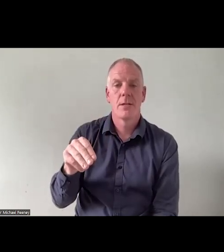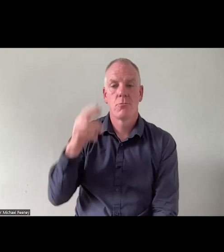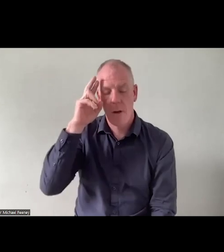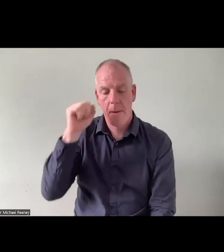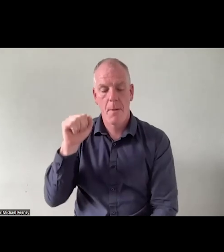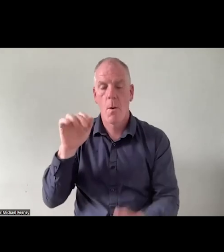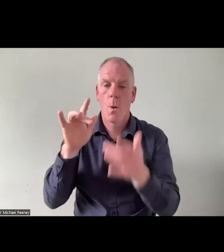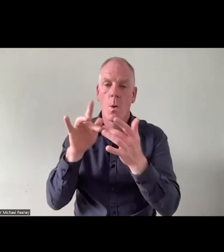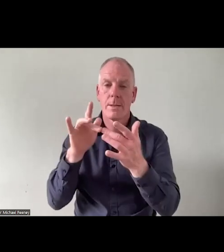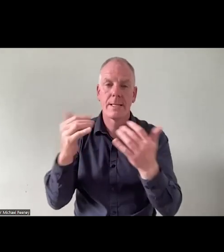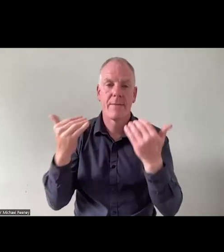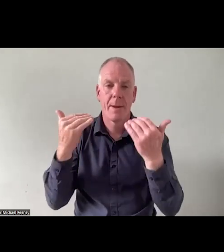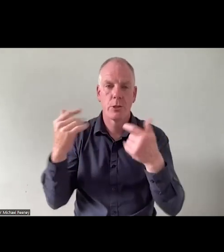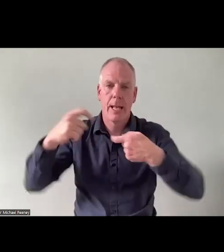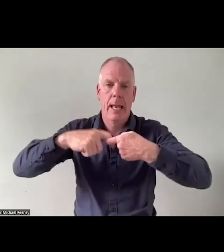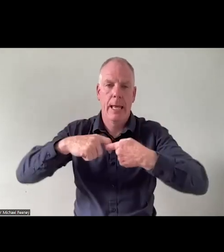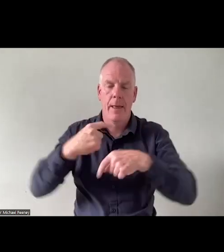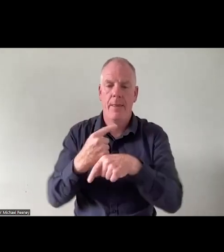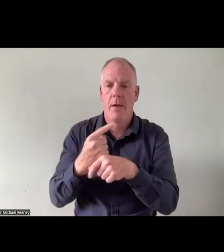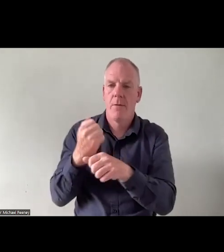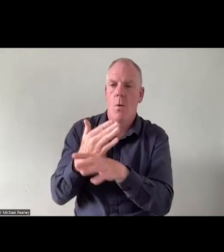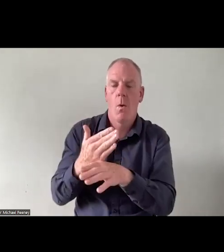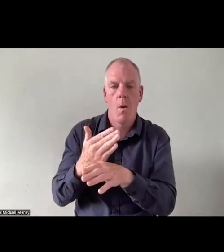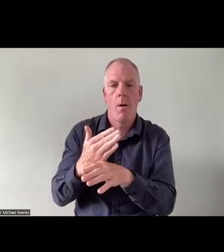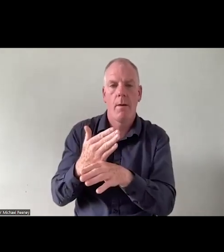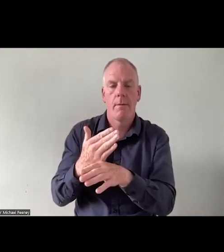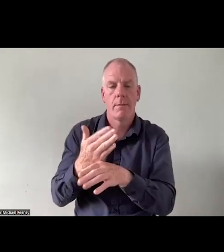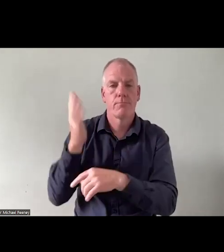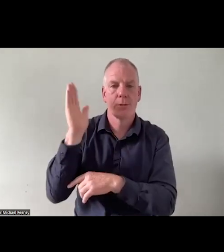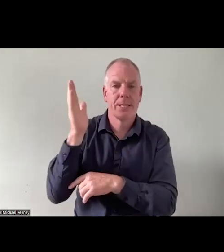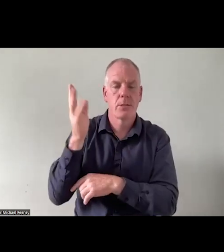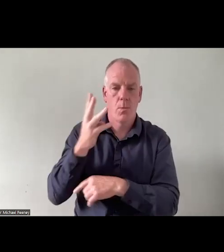and links on all speakers will be circulated to attendees afterwards.